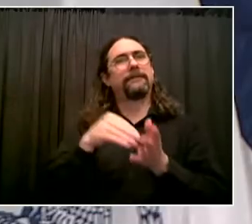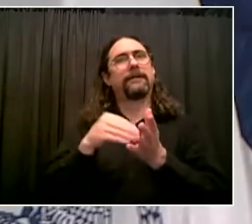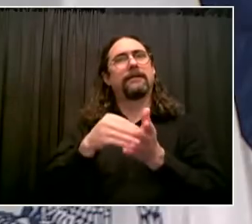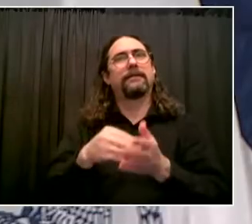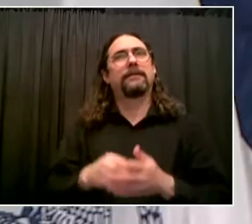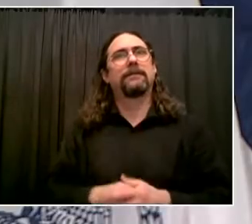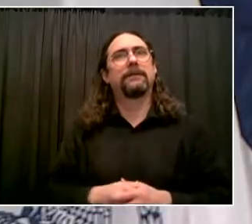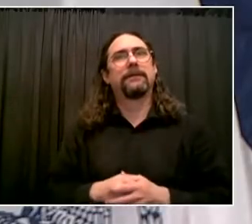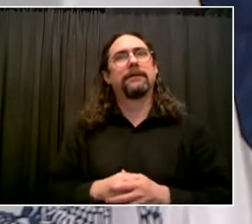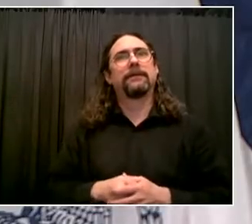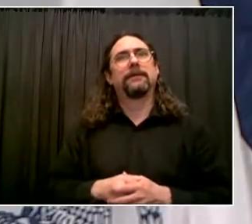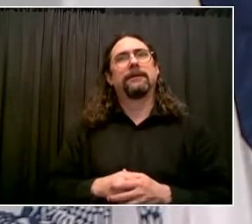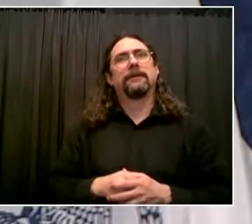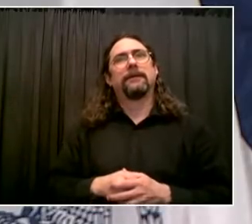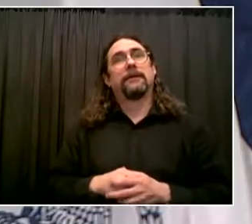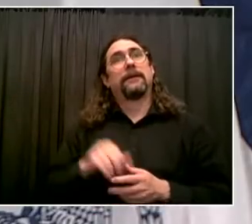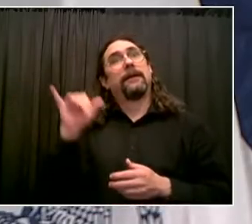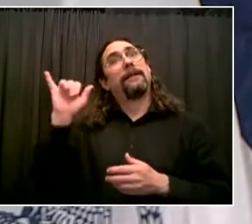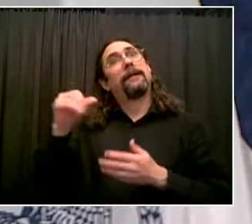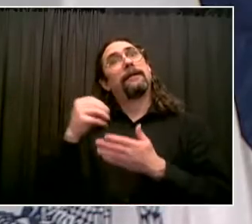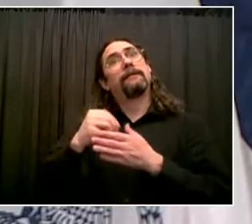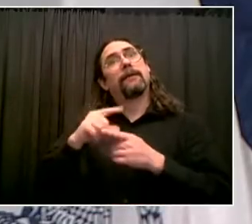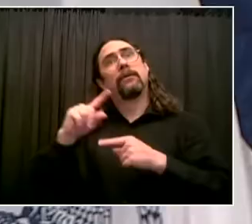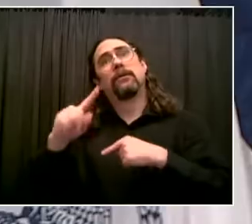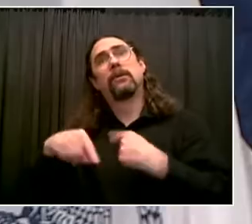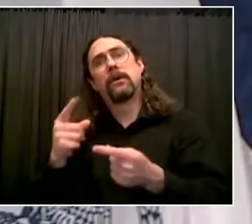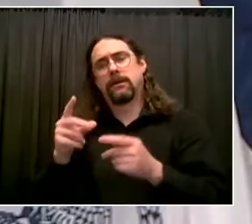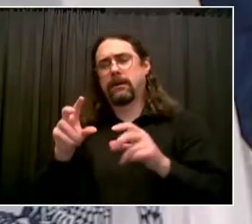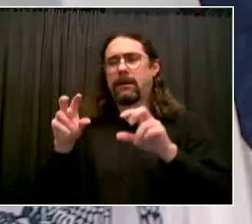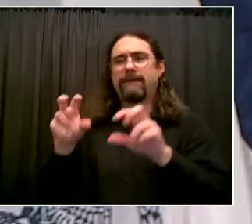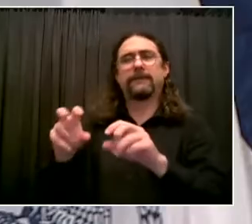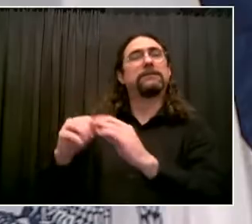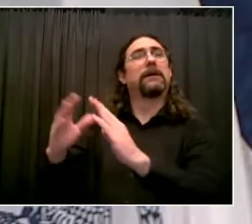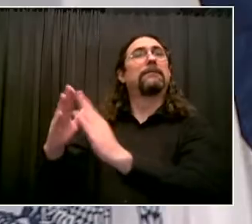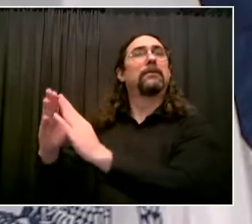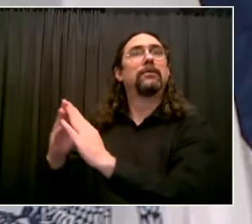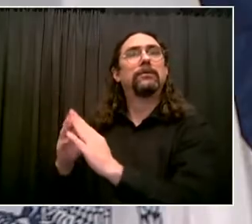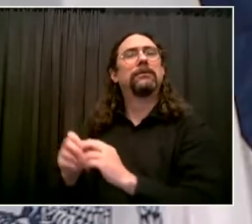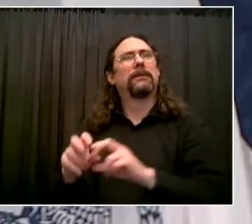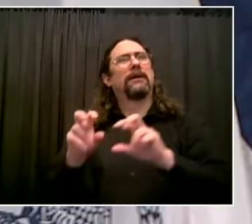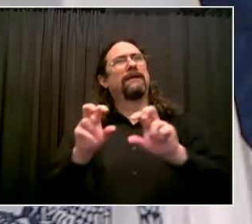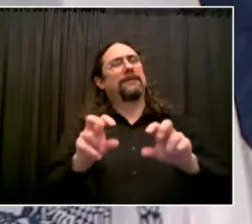PLACE IN TERMS OF ABILITY TO MAKE HUGE INVESTMENTS IN COMMUNITIES, ROTO UCASE INVESTMENTS, GO